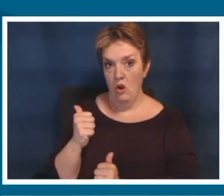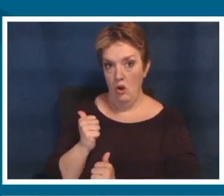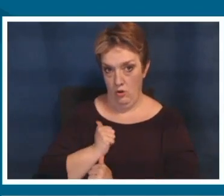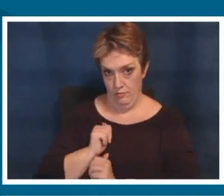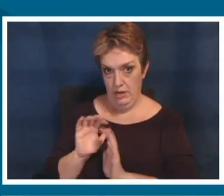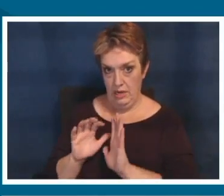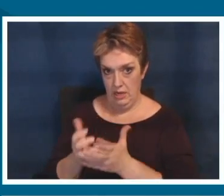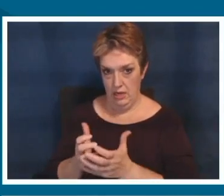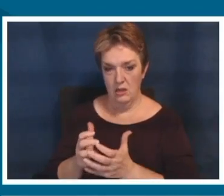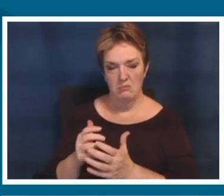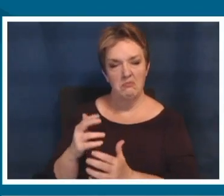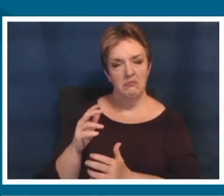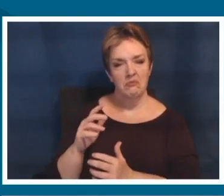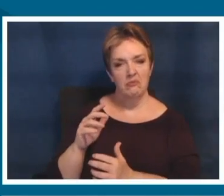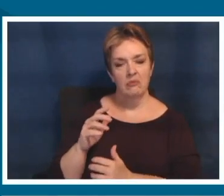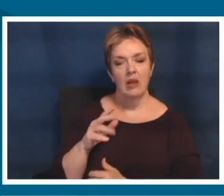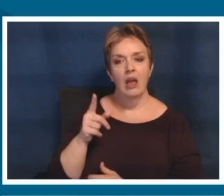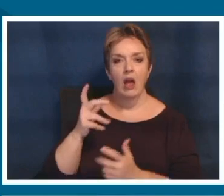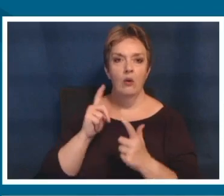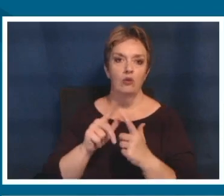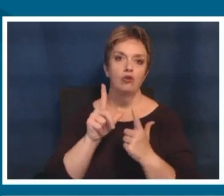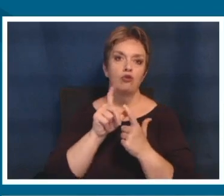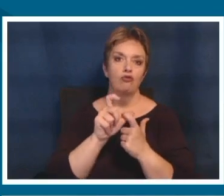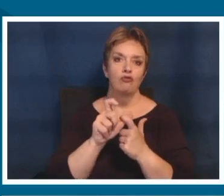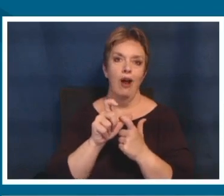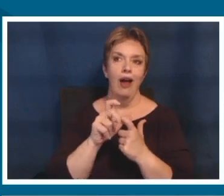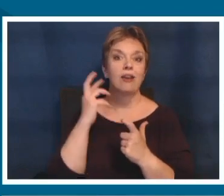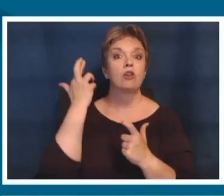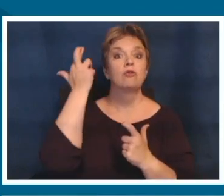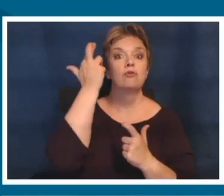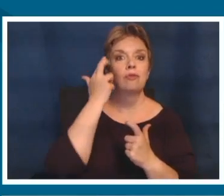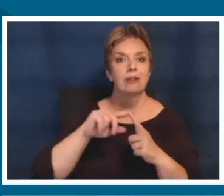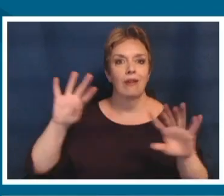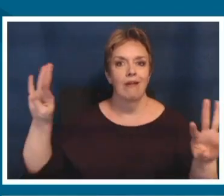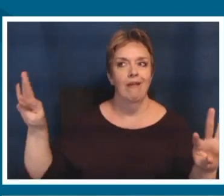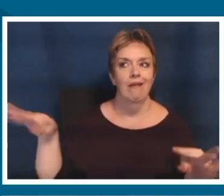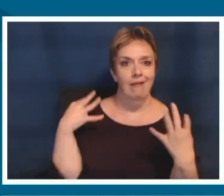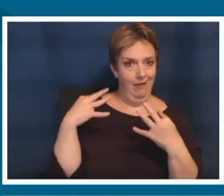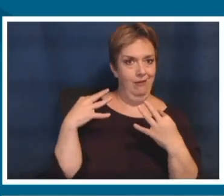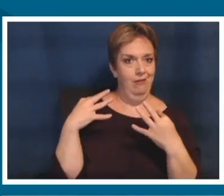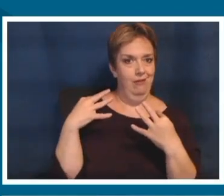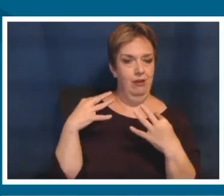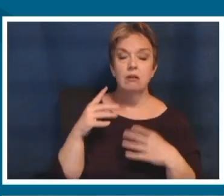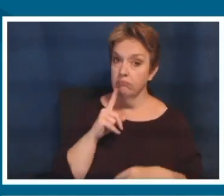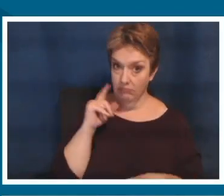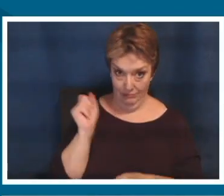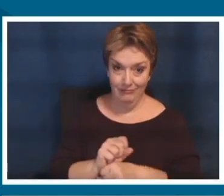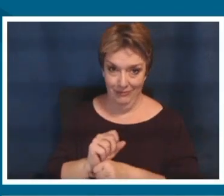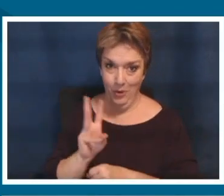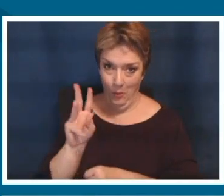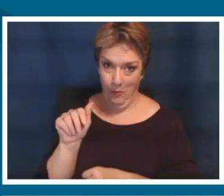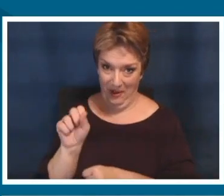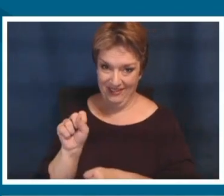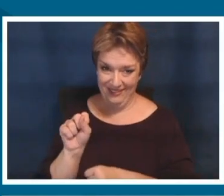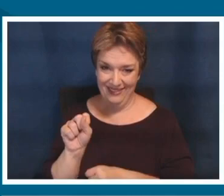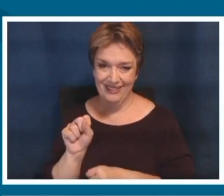to get people's attention because they knew that movement would be attention-grabbing which it definitely